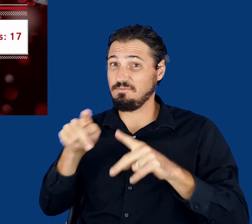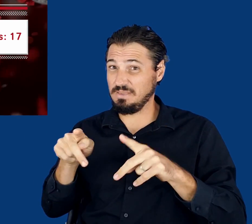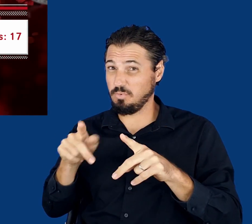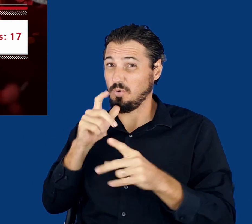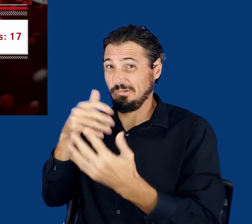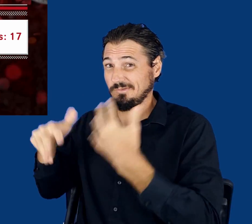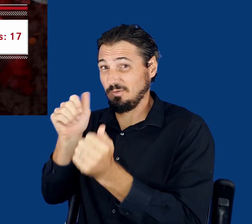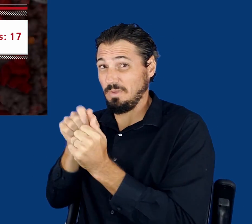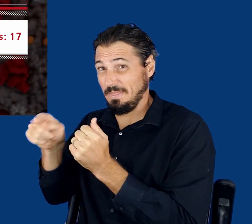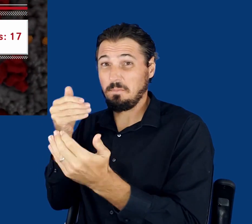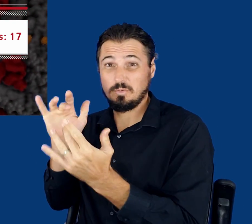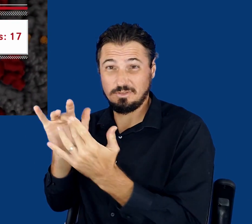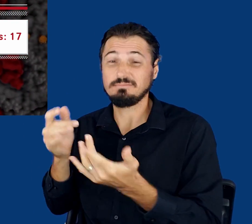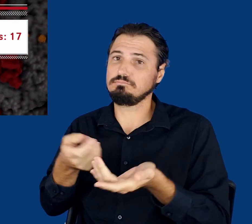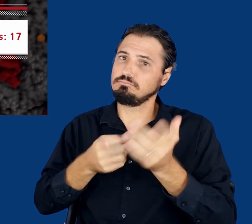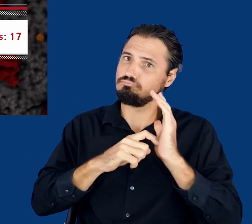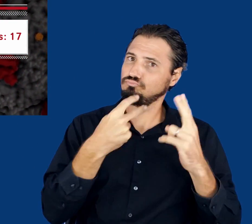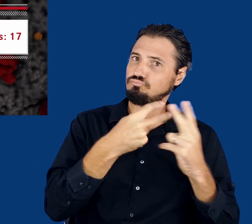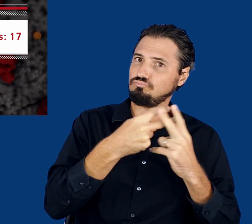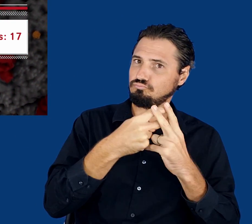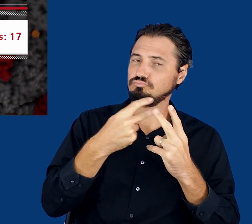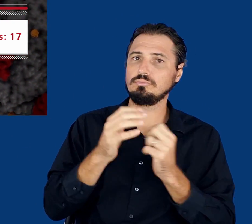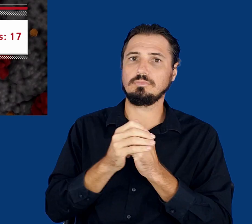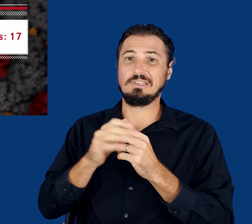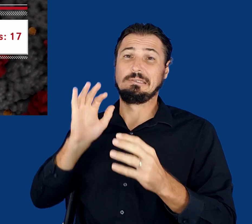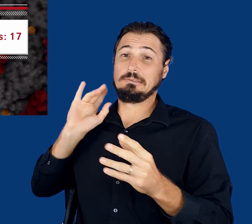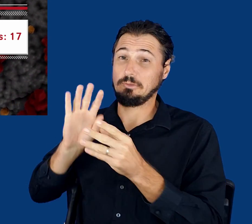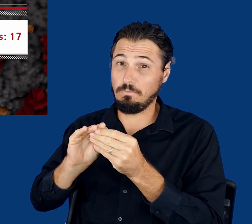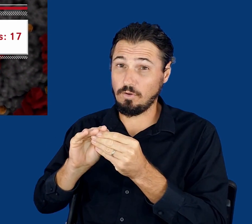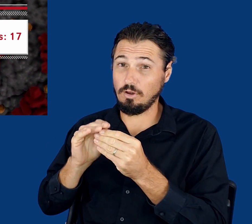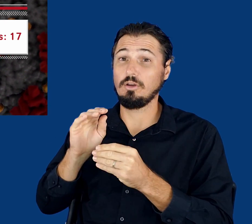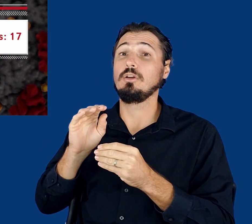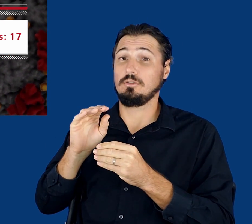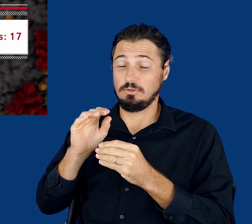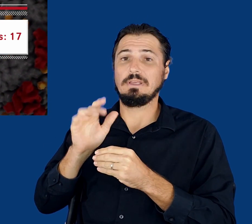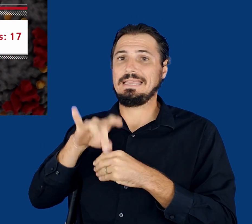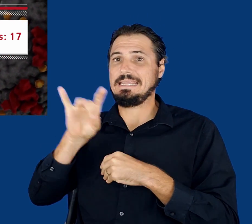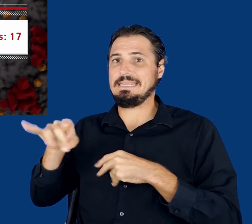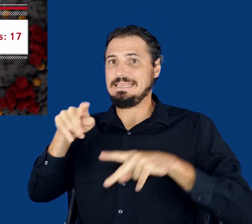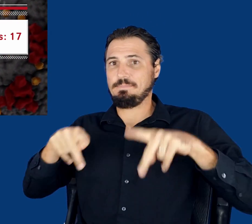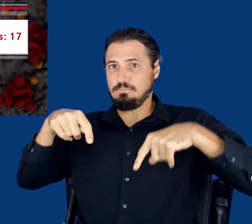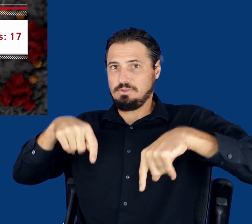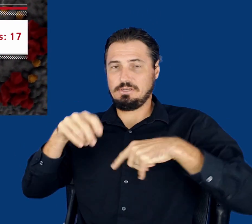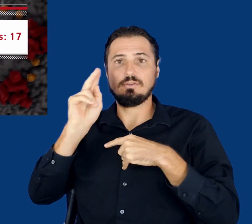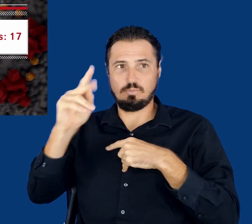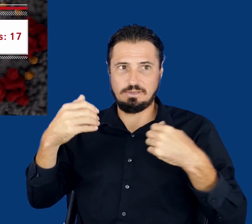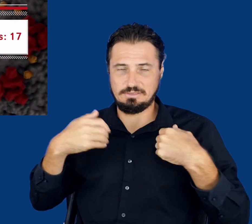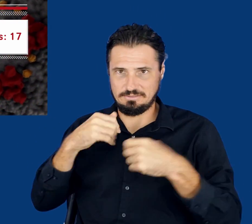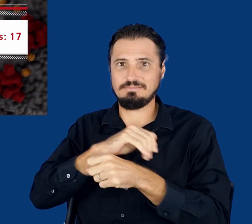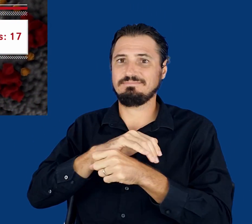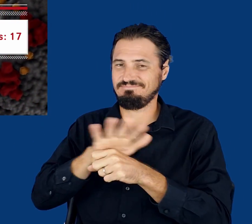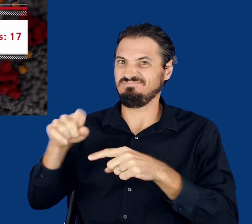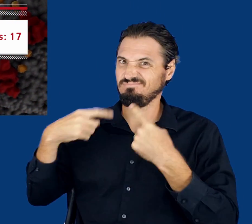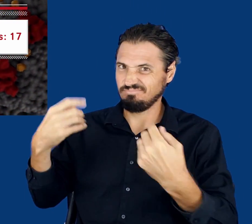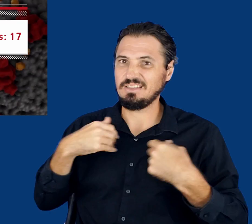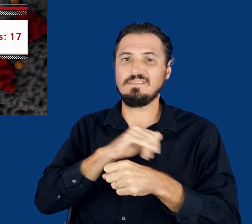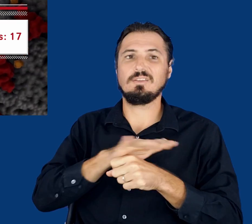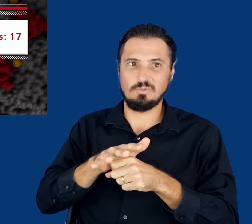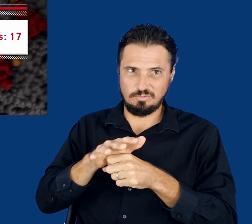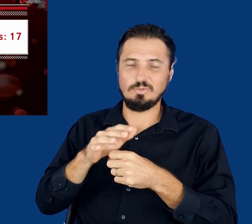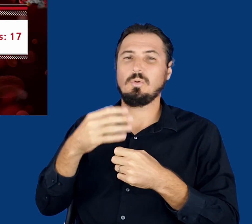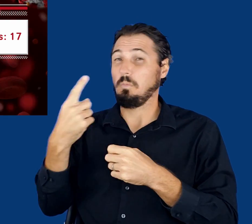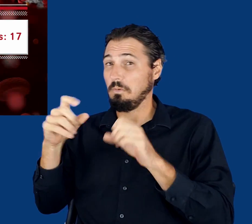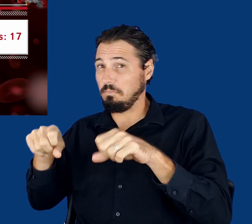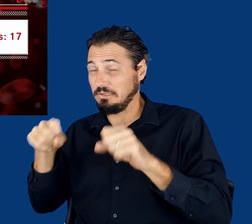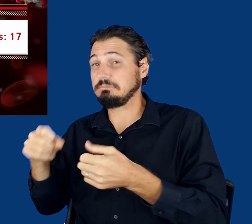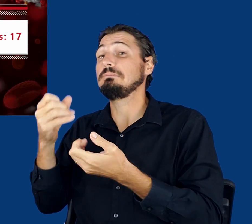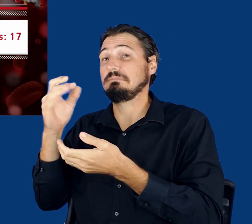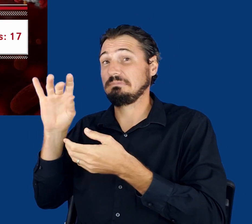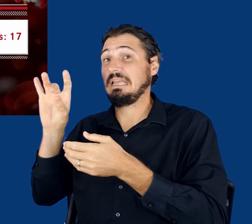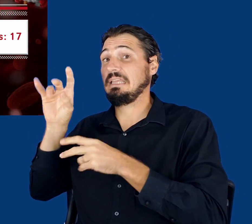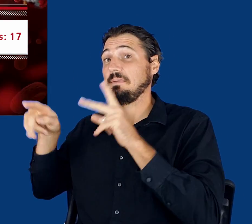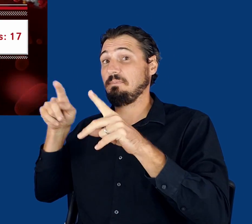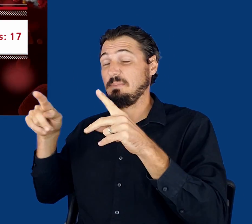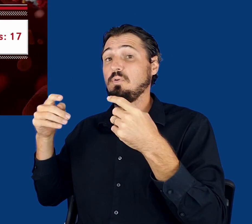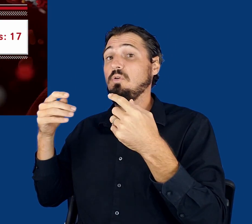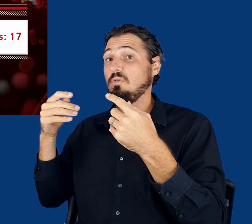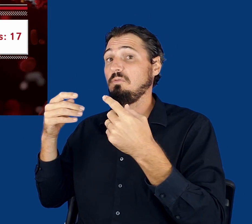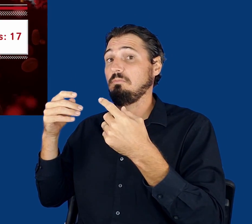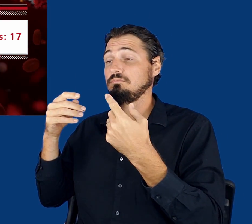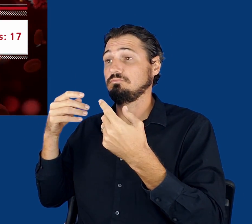Our official cumulative Kaua`i case count is now 88, including one probable and 8 positive cases diagnosed elsewhere, since they had positive tests taken on the mainland but results were not